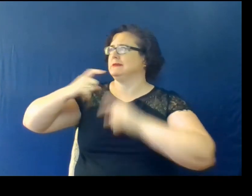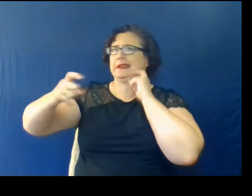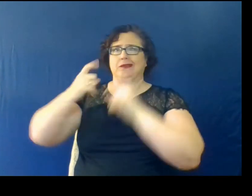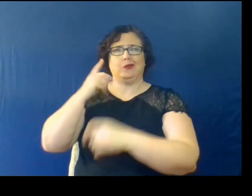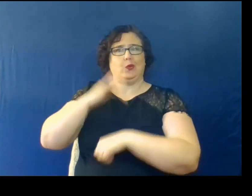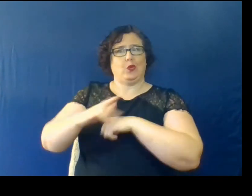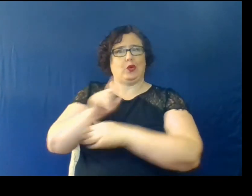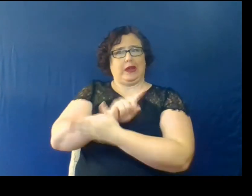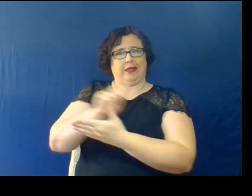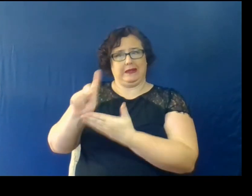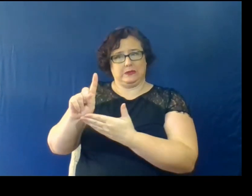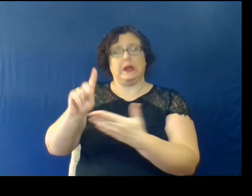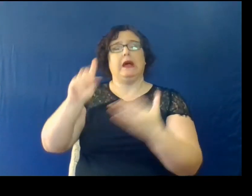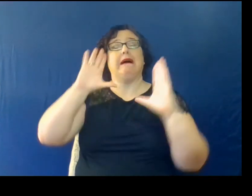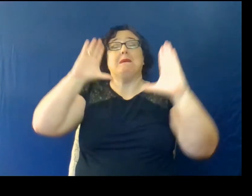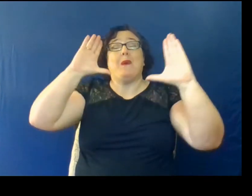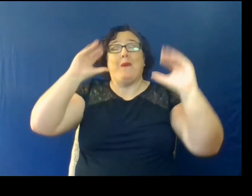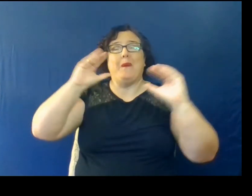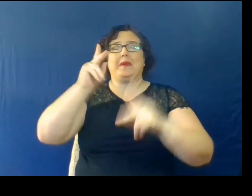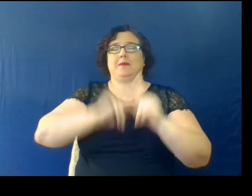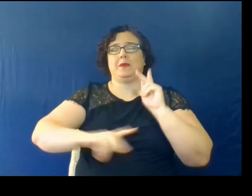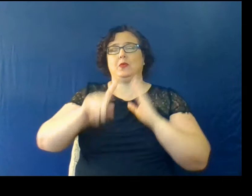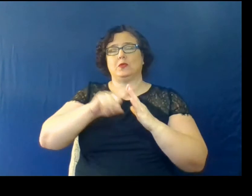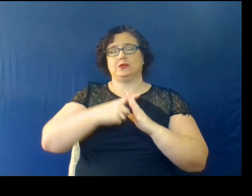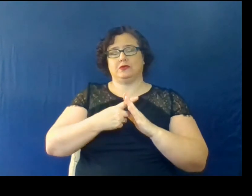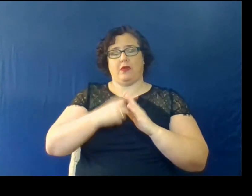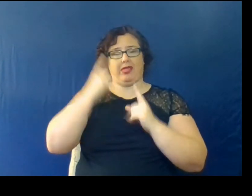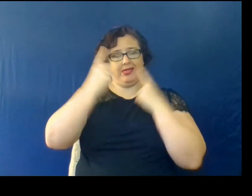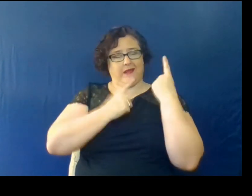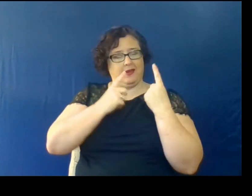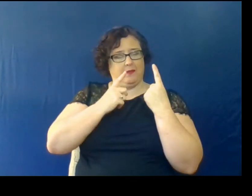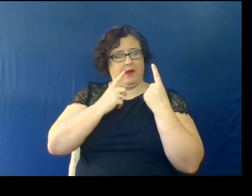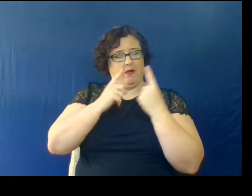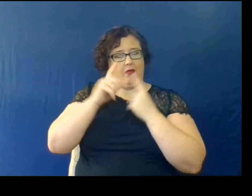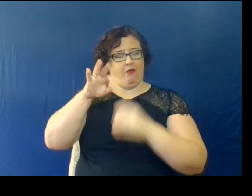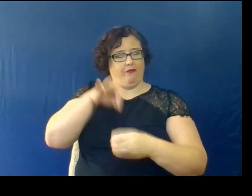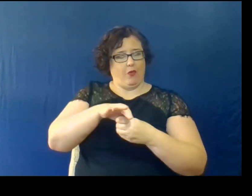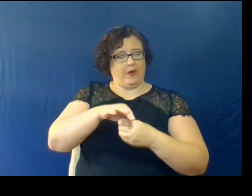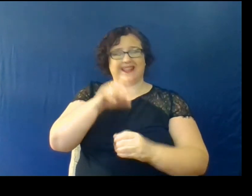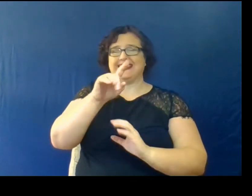I'm hoping that people will start to look at voting more like a season than a day. And you